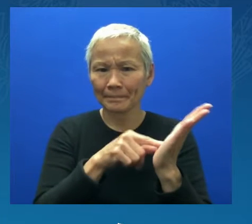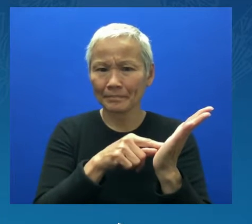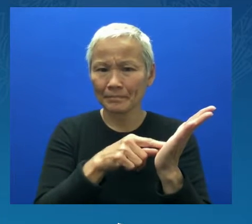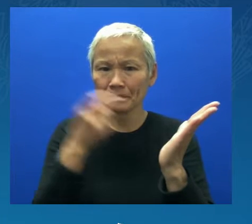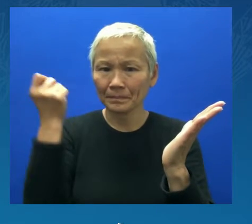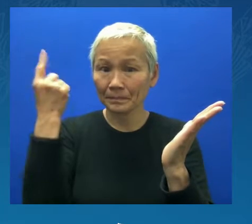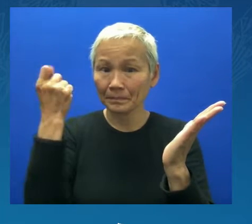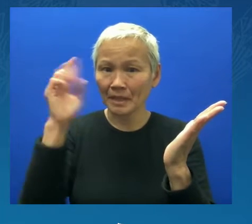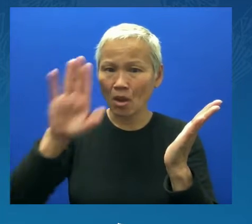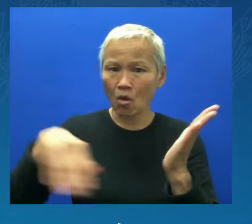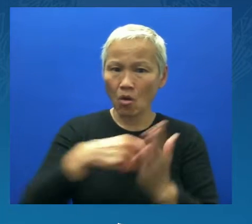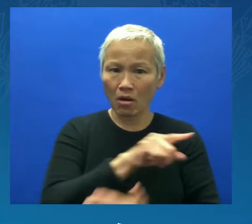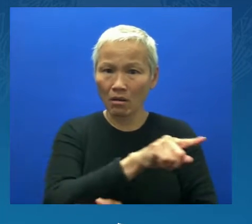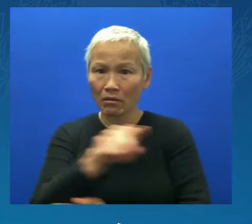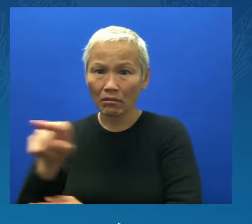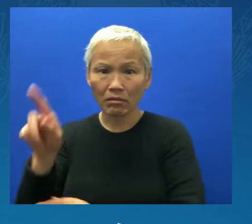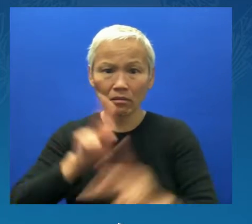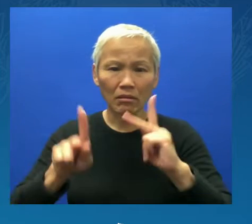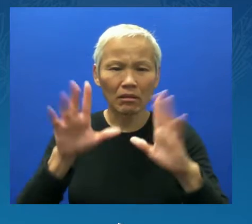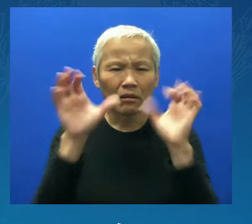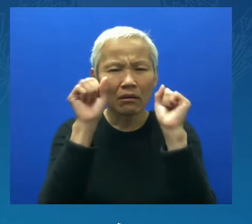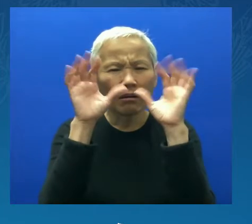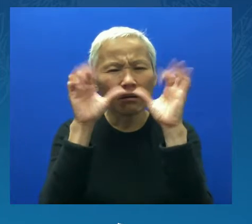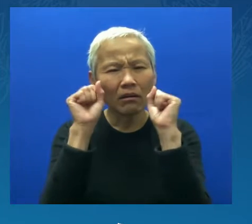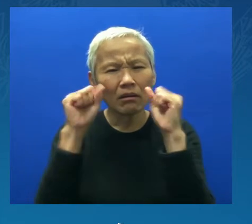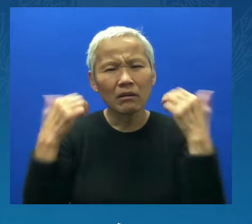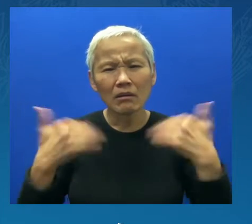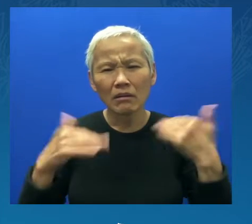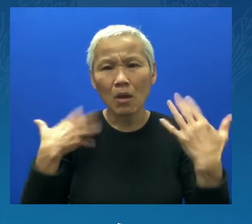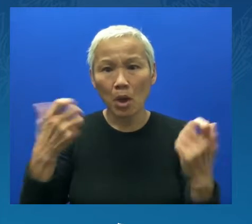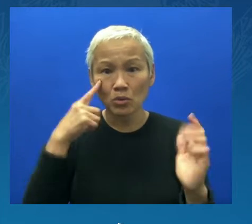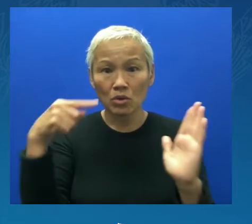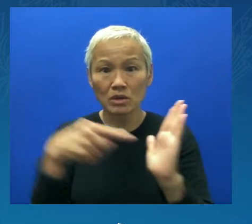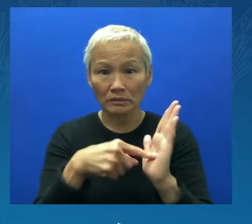I would like to recognize Lieutenant Governor Howie Morales.